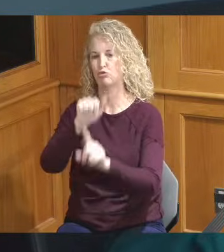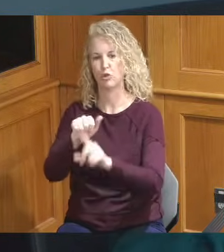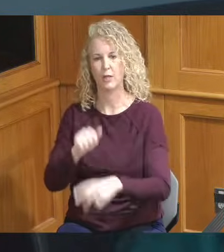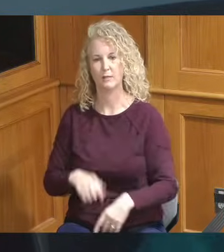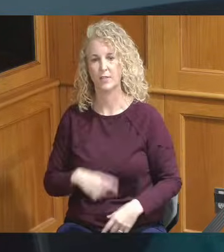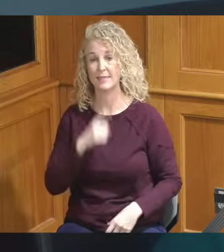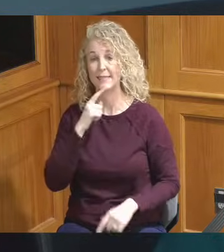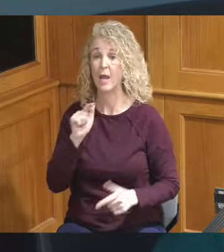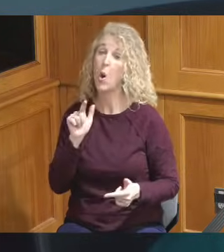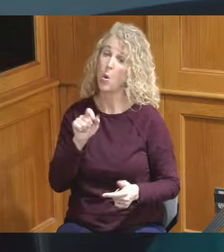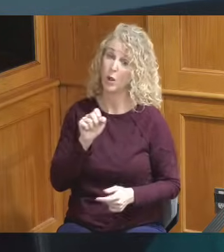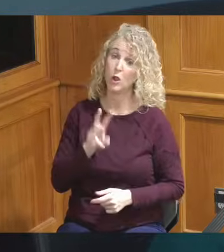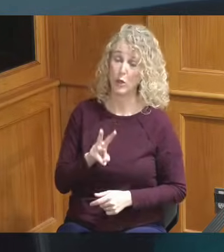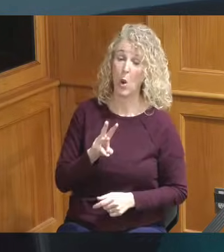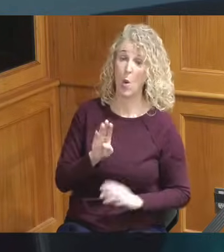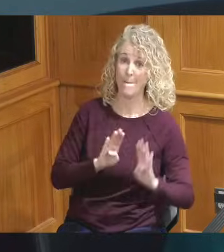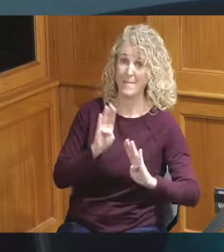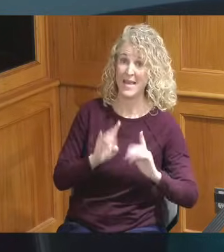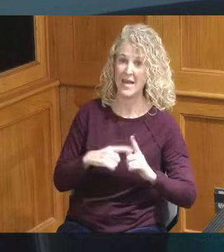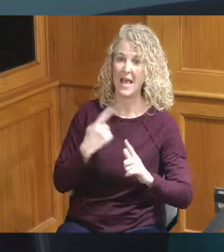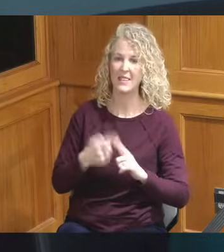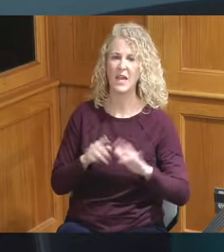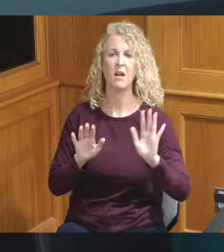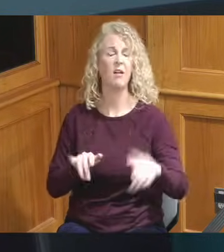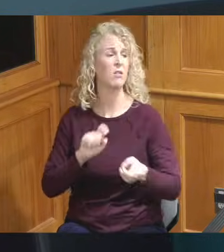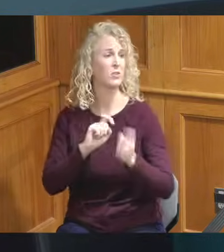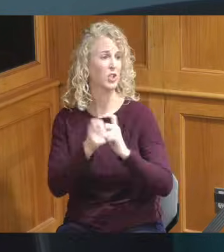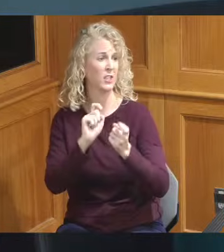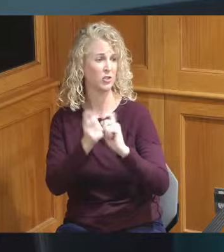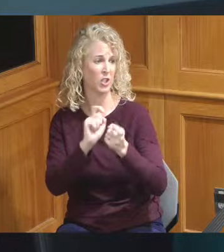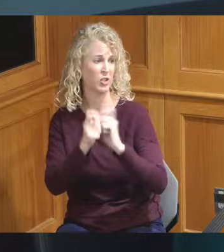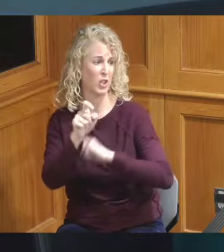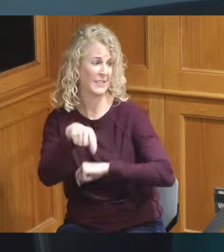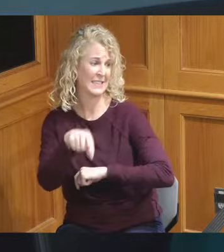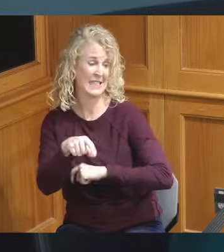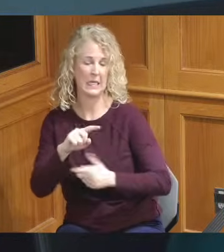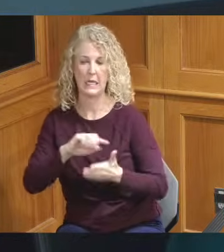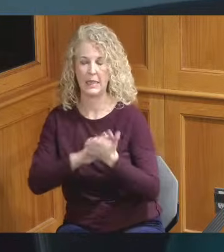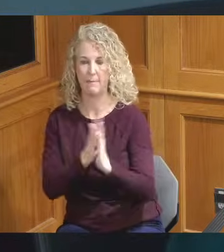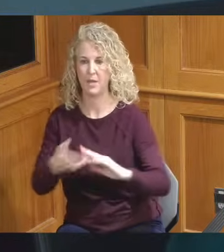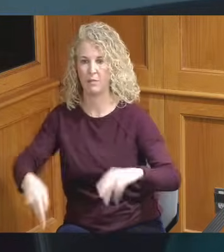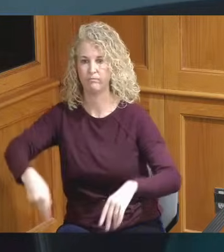and then come in with a bunch of change orders and they basically end up being higher than somebody